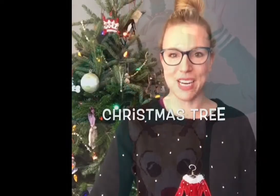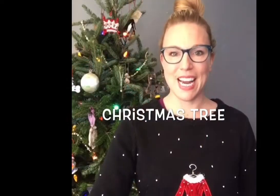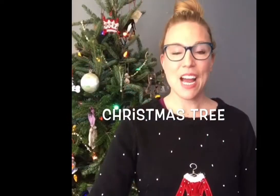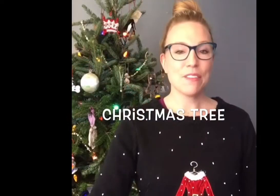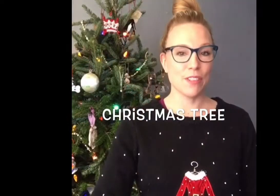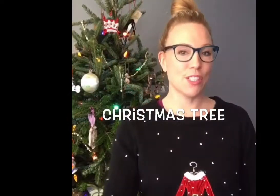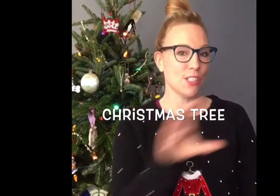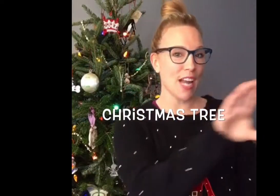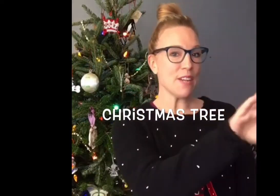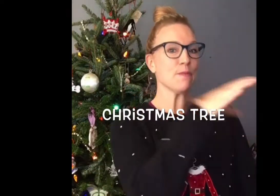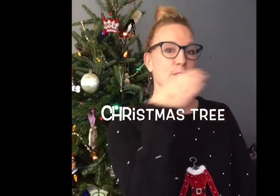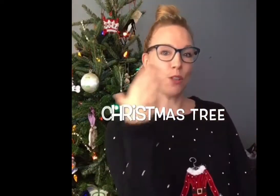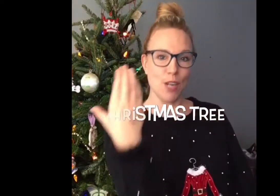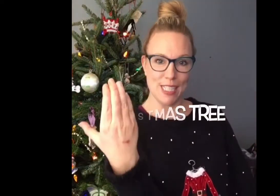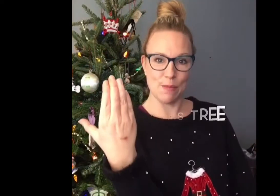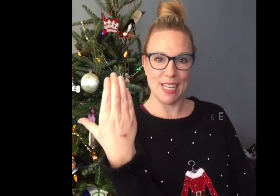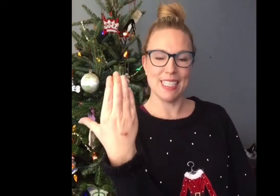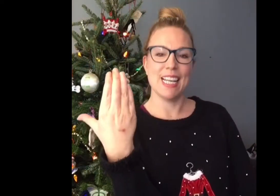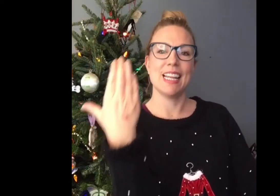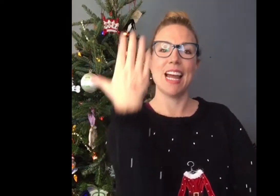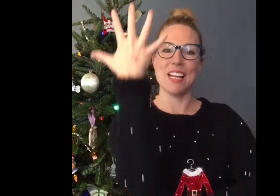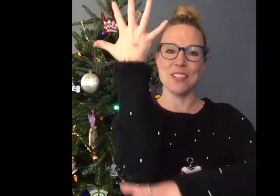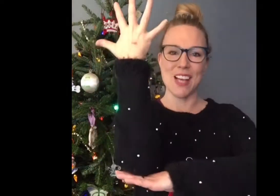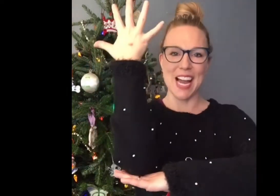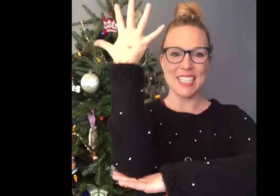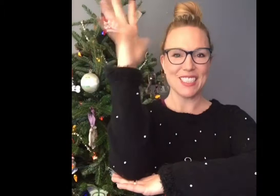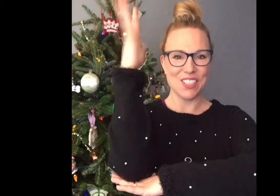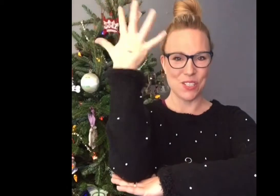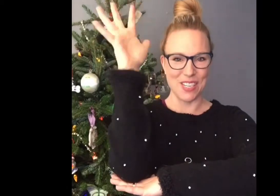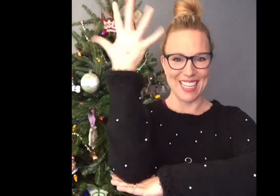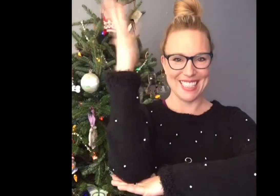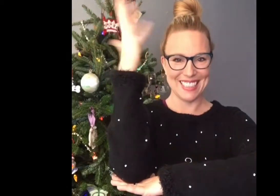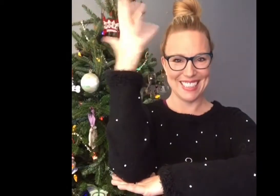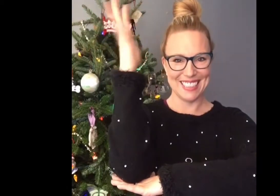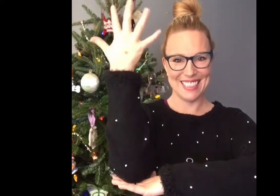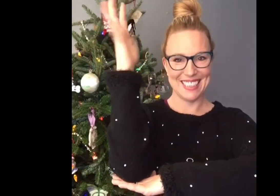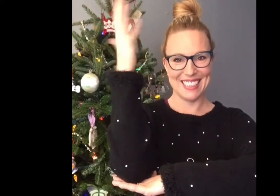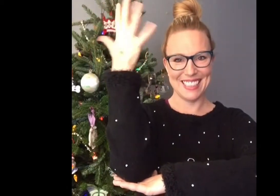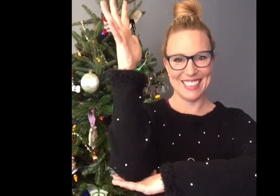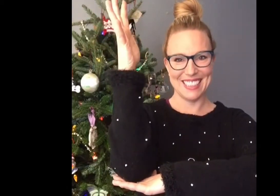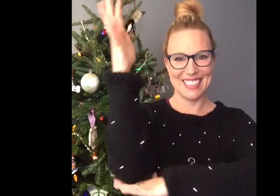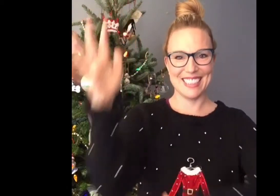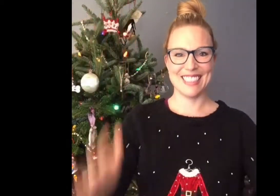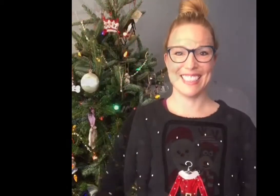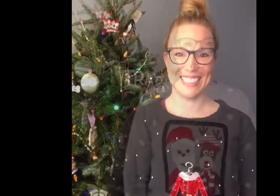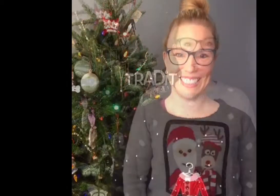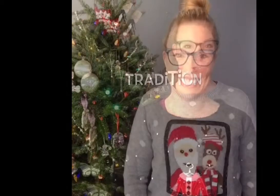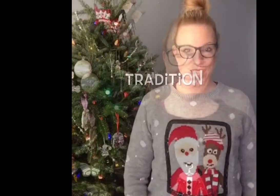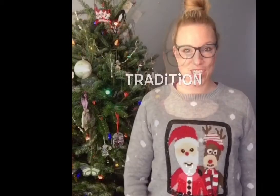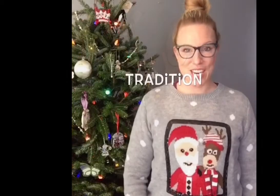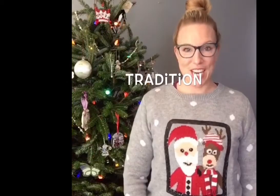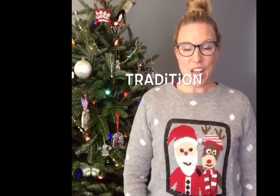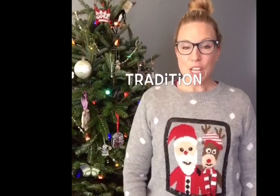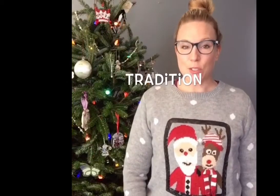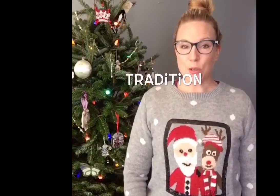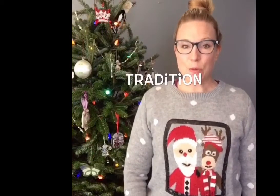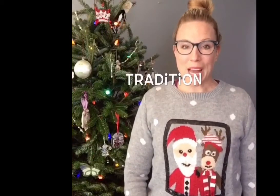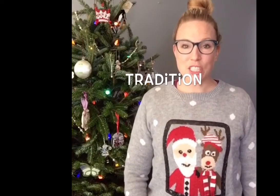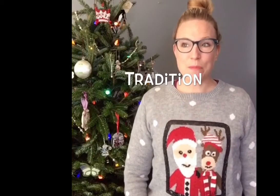First you sign CHRISTMAS, then you sign TREE.